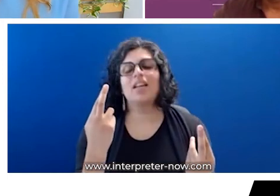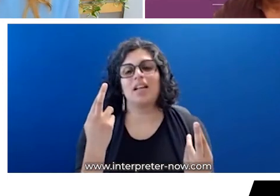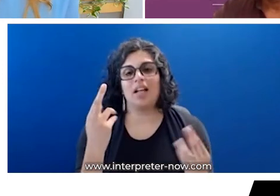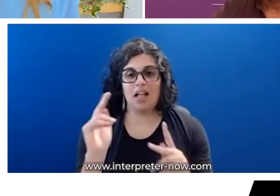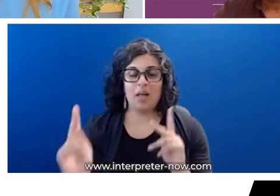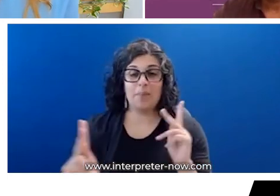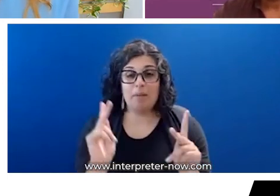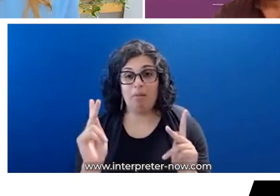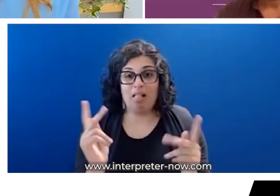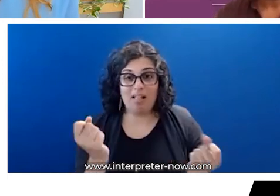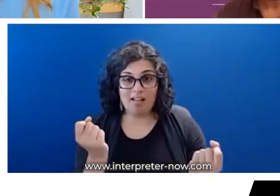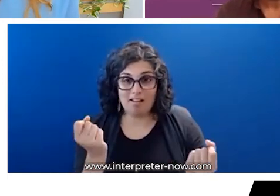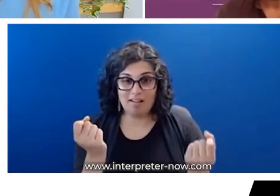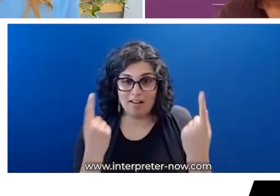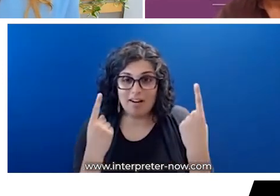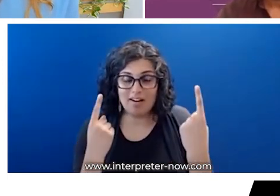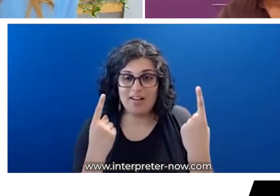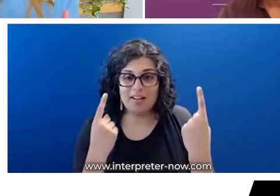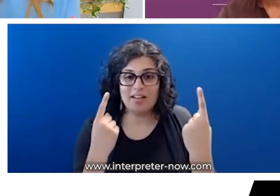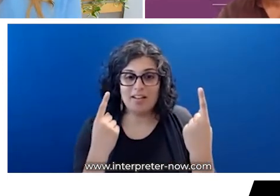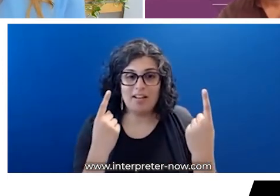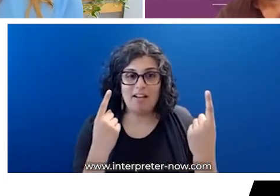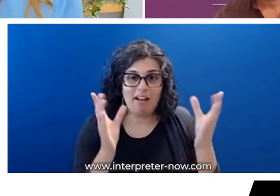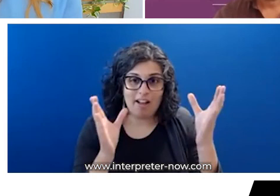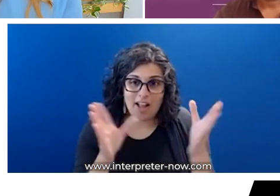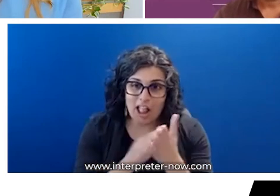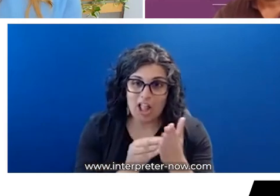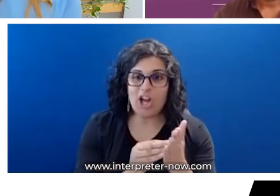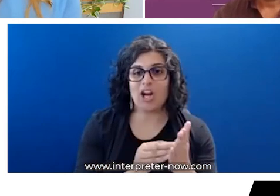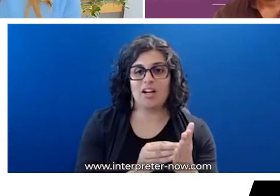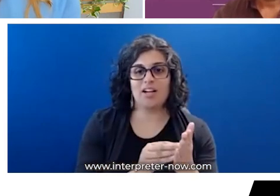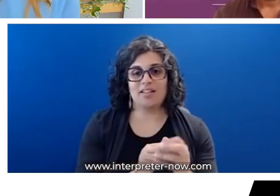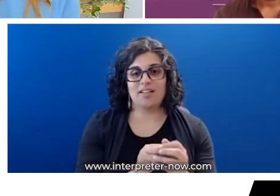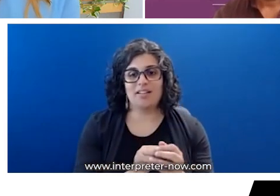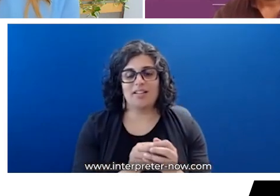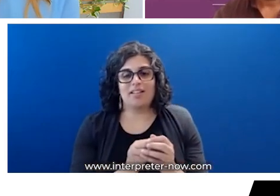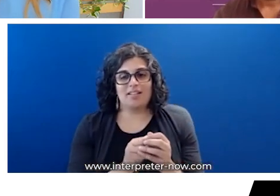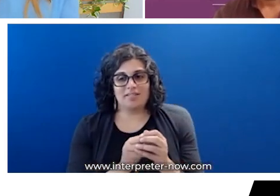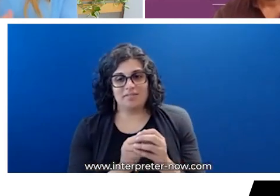quite a bit about distributed teams and really working to be more inclusive leaders across